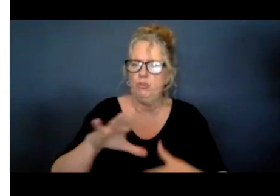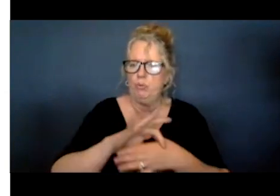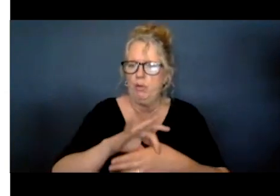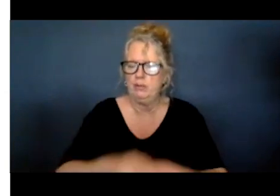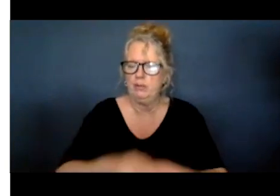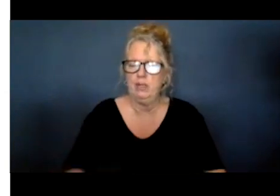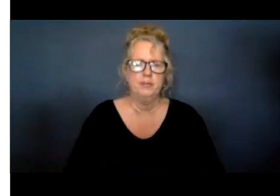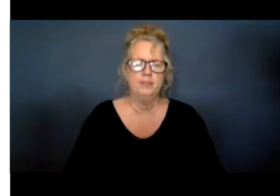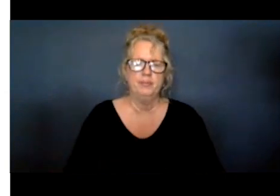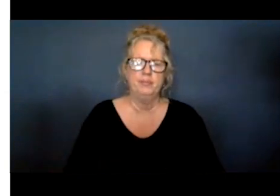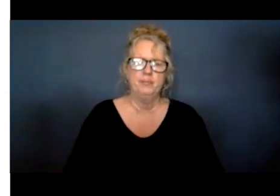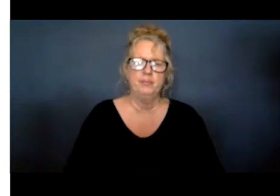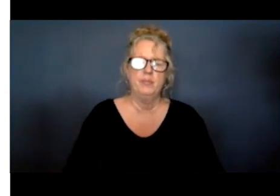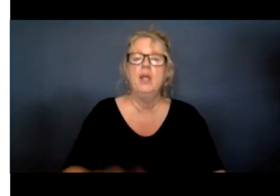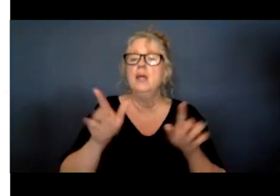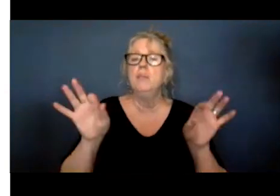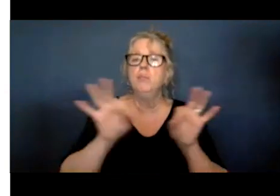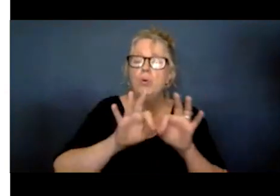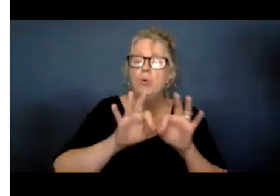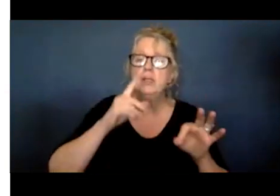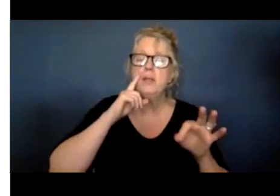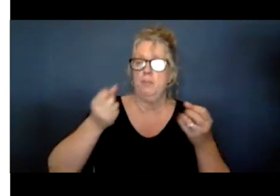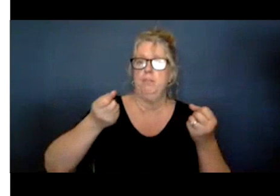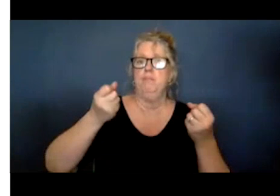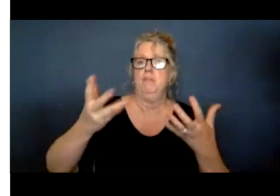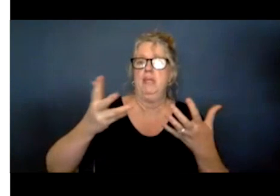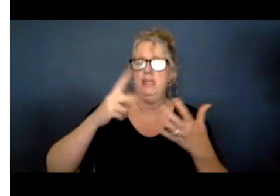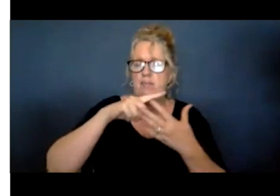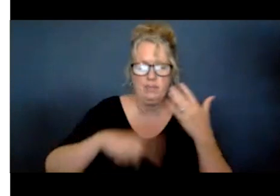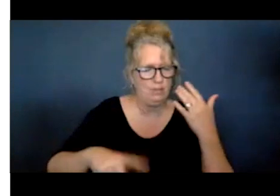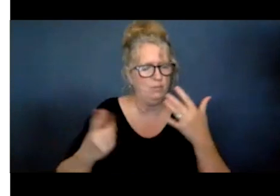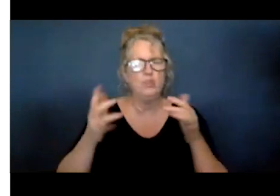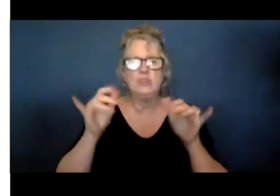Importantly, many of these features now come standard in mainstream devices,